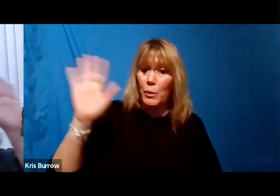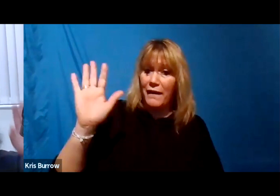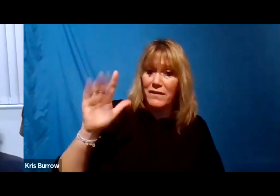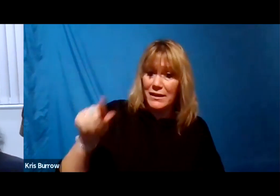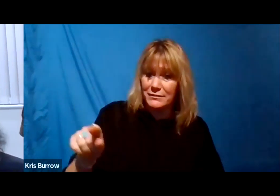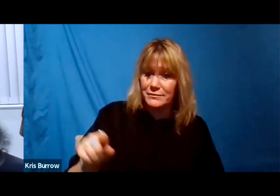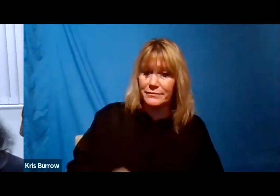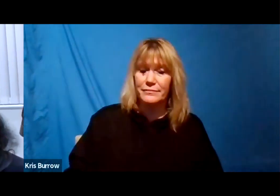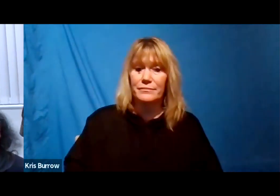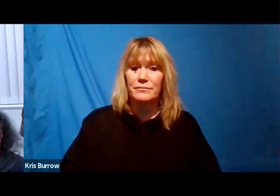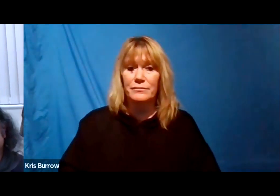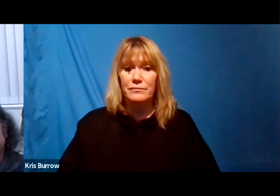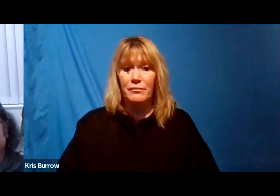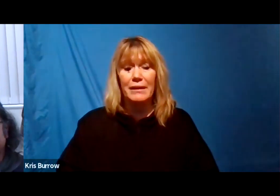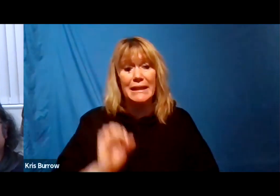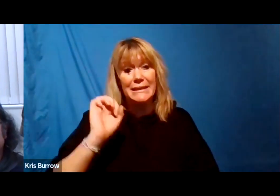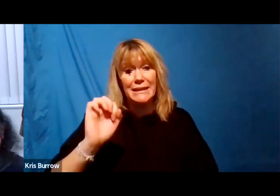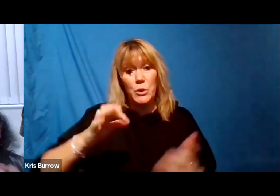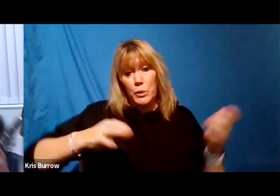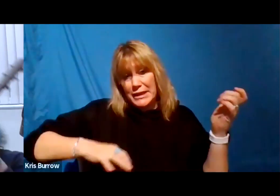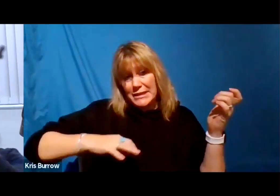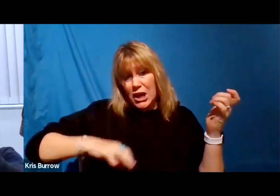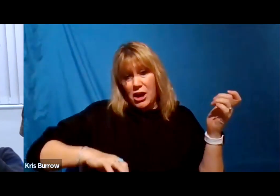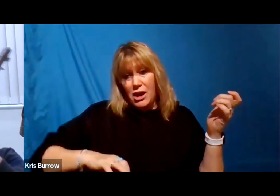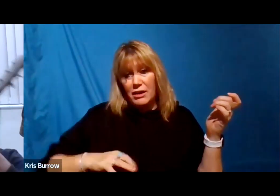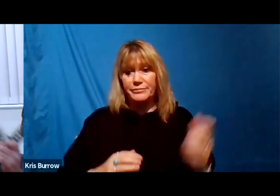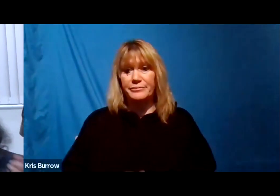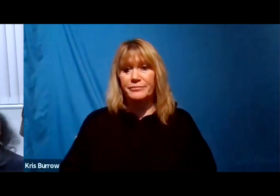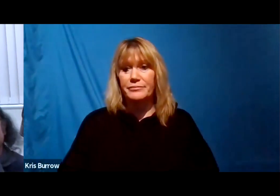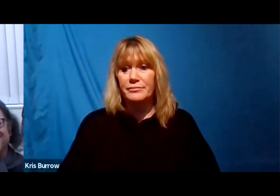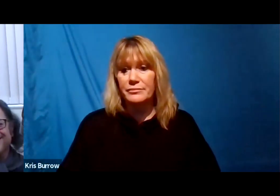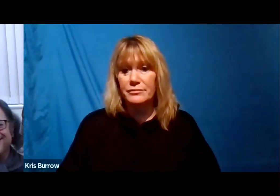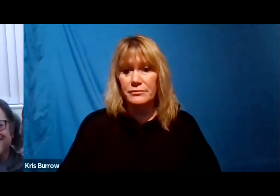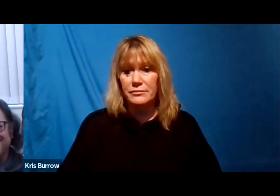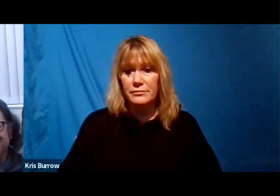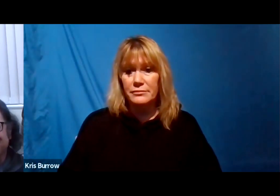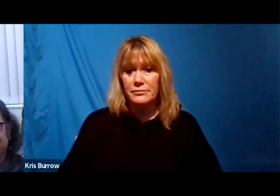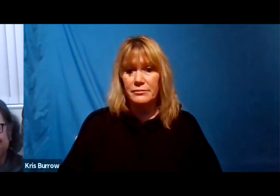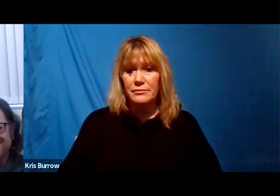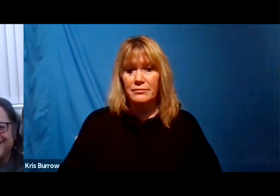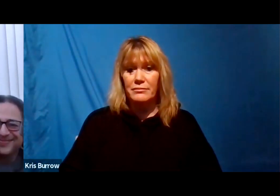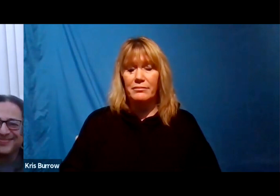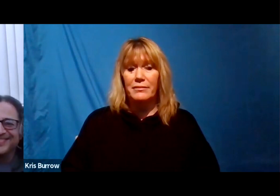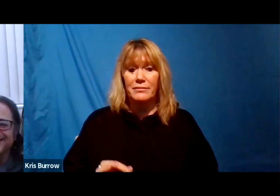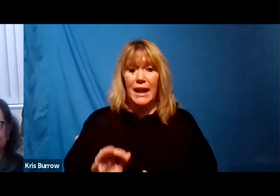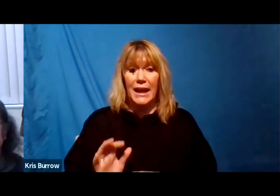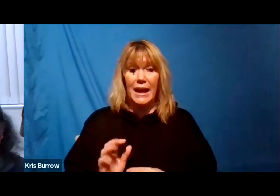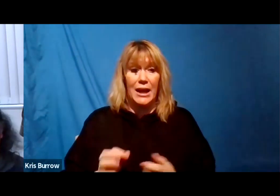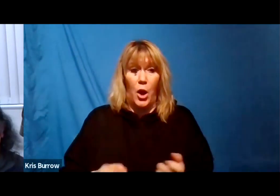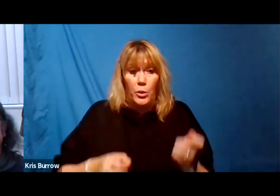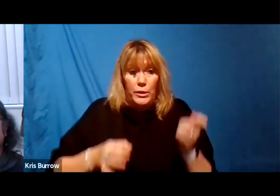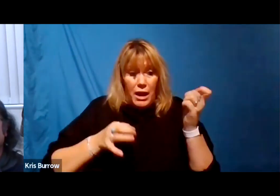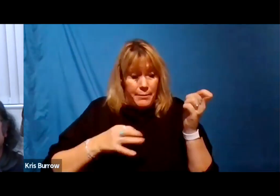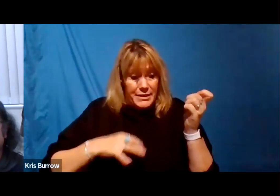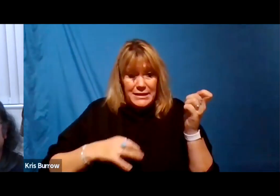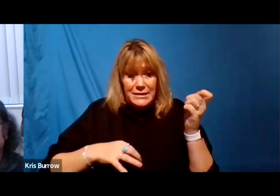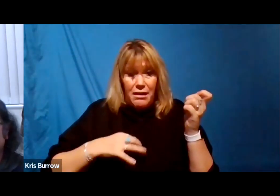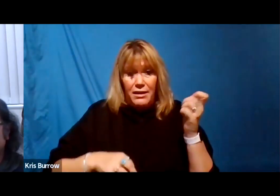weakness to share the load